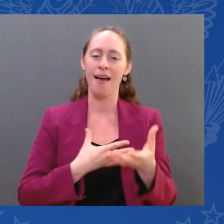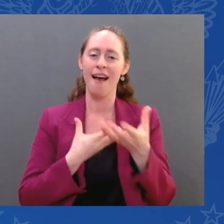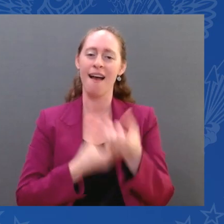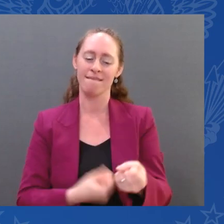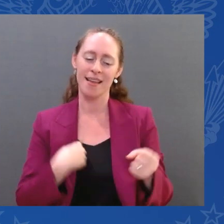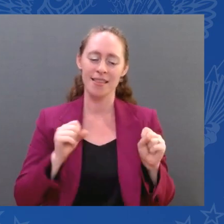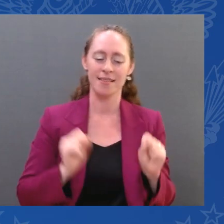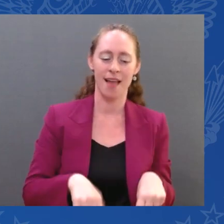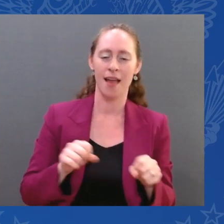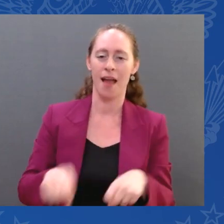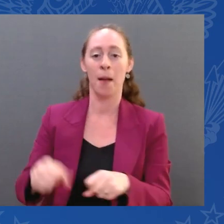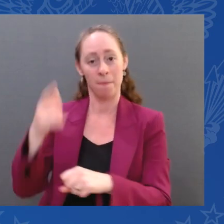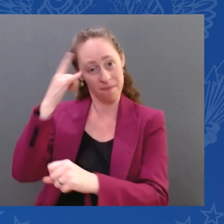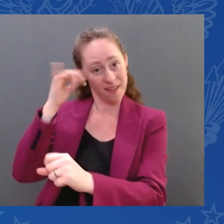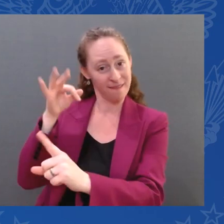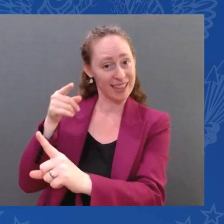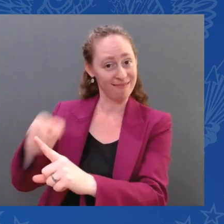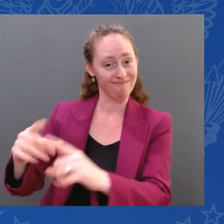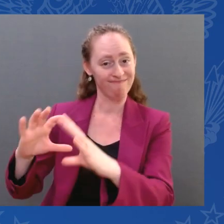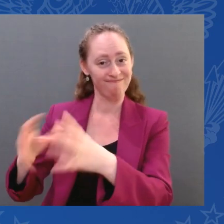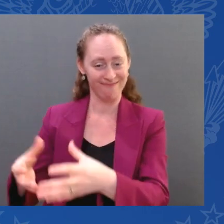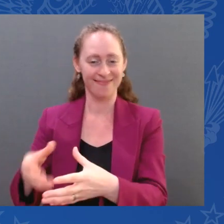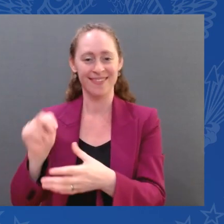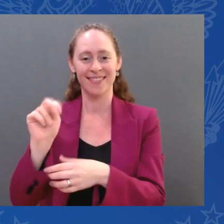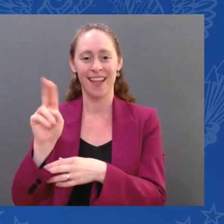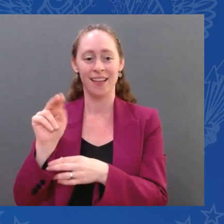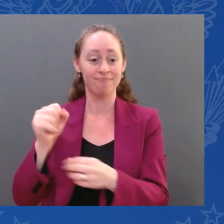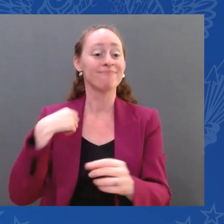In the past 50 years,